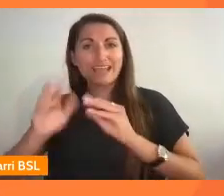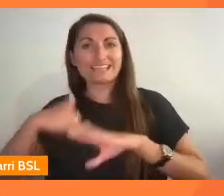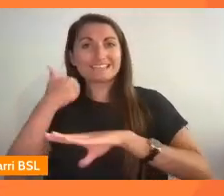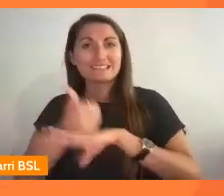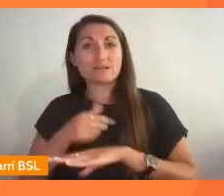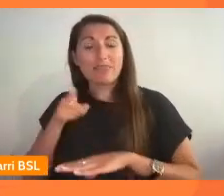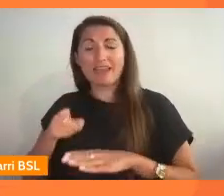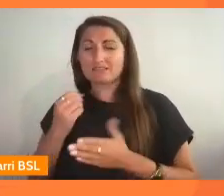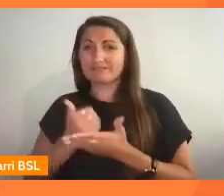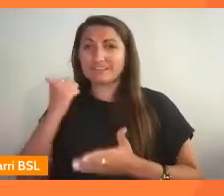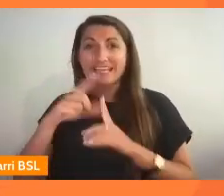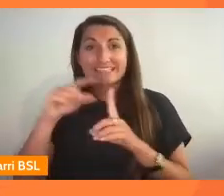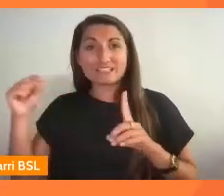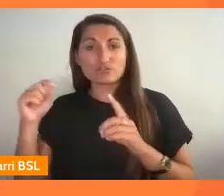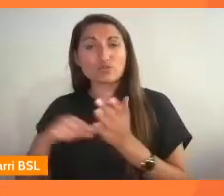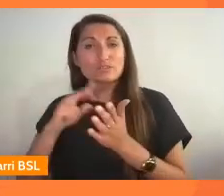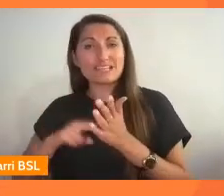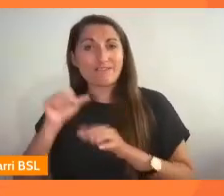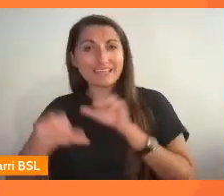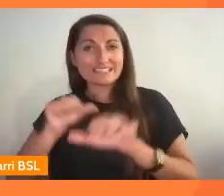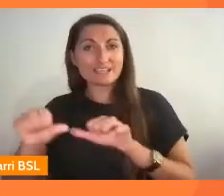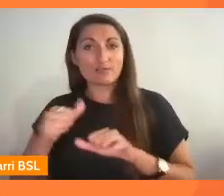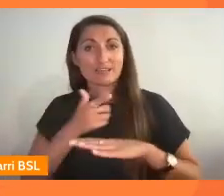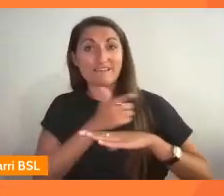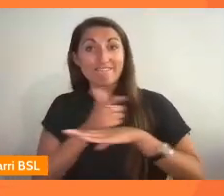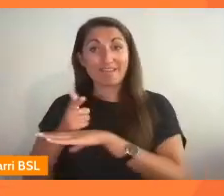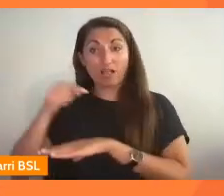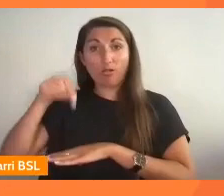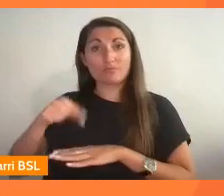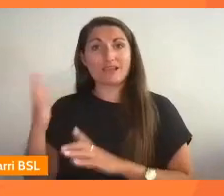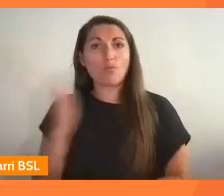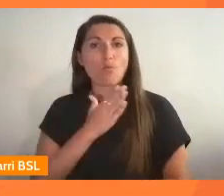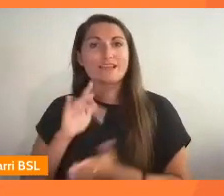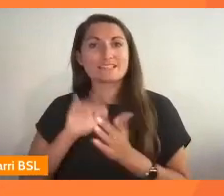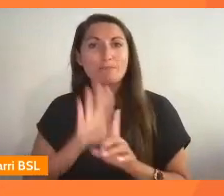produced and filmed here in the west midlands, using a fantastic writer's